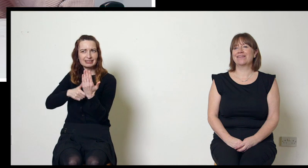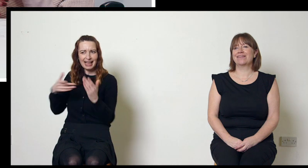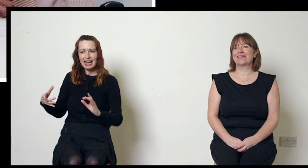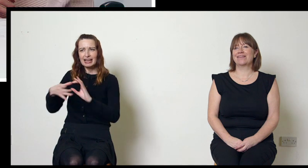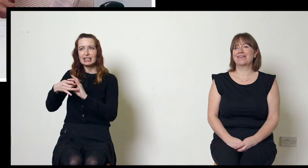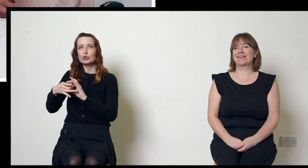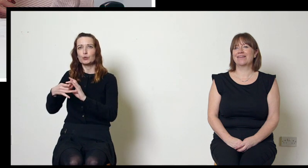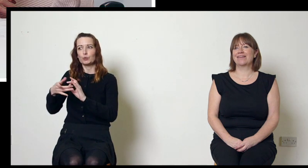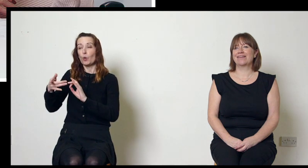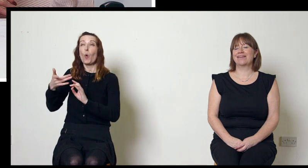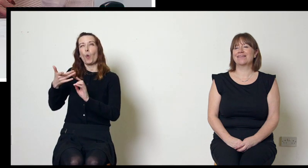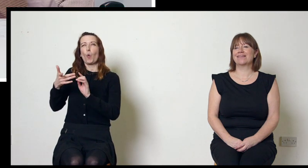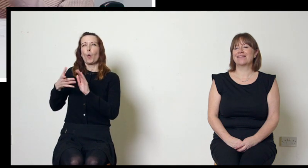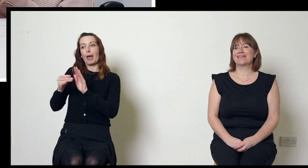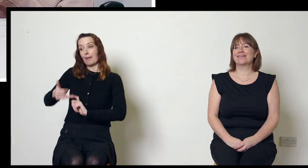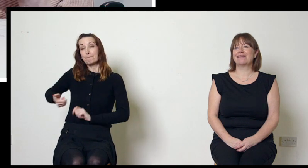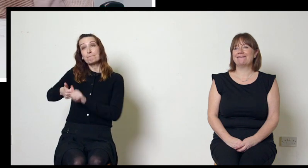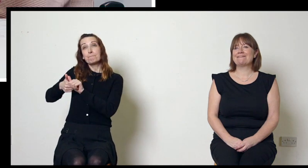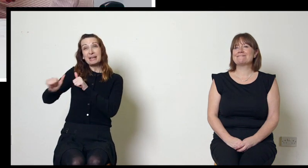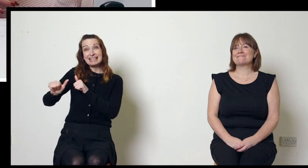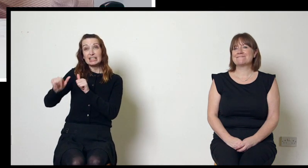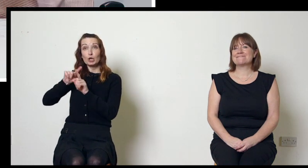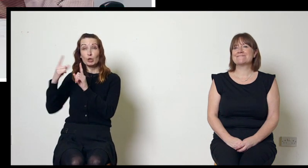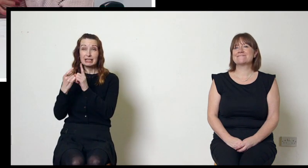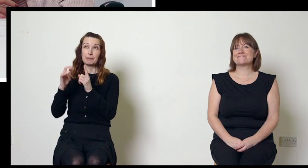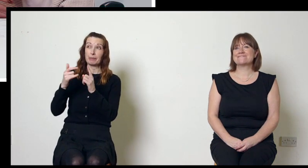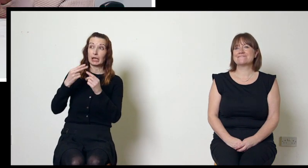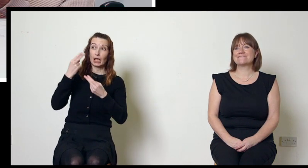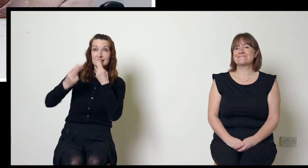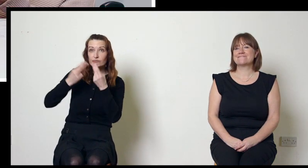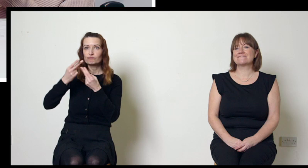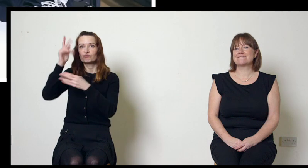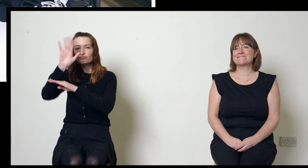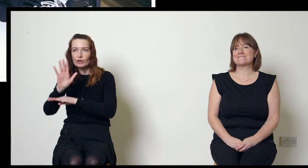Didn't matter whether you were a restaurant, or a cinema or a business, whatever, you had to make yourself accessible